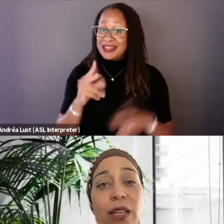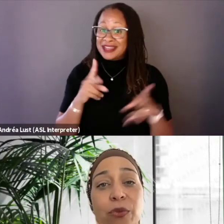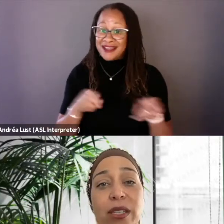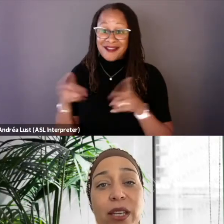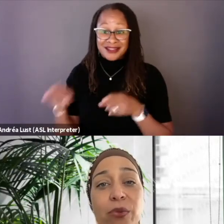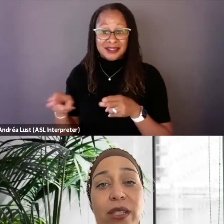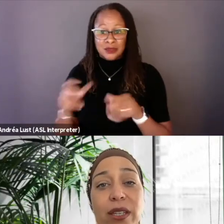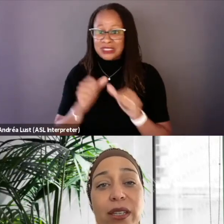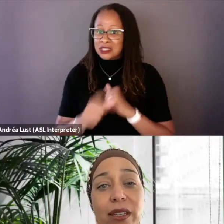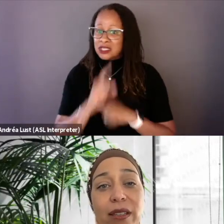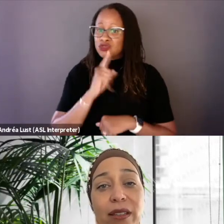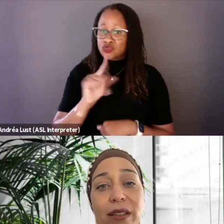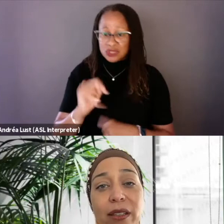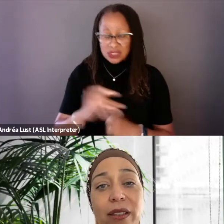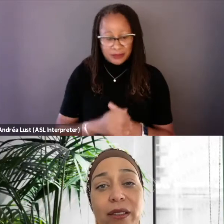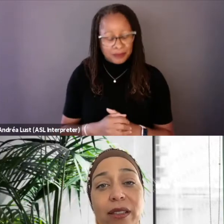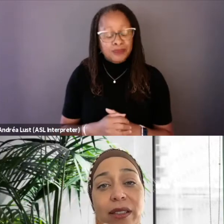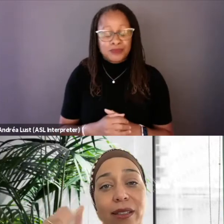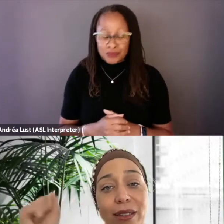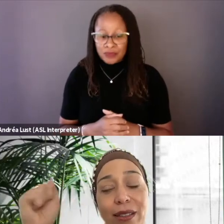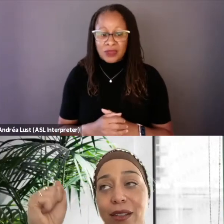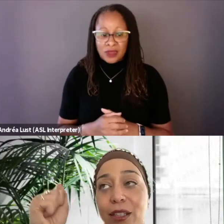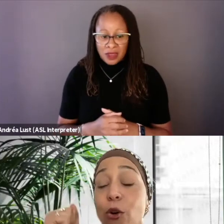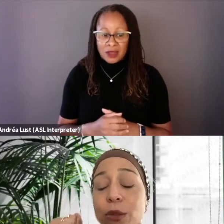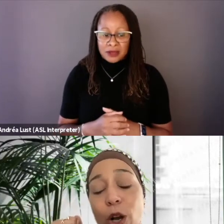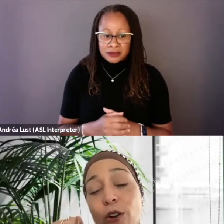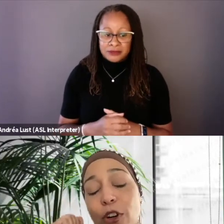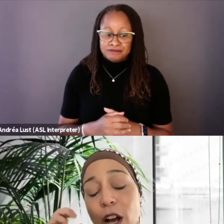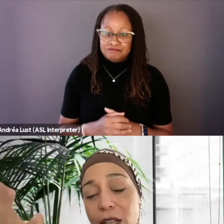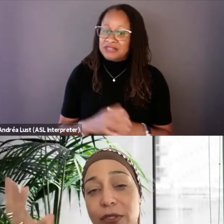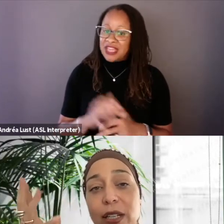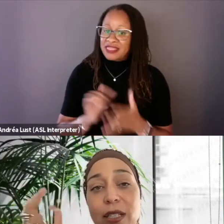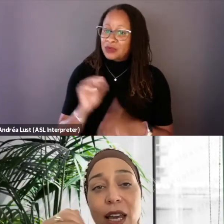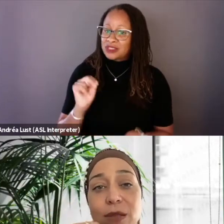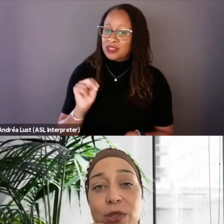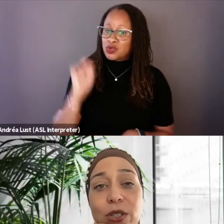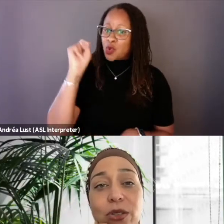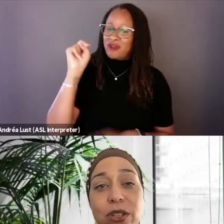It was the the North Pole for all of us as producers.